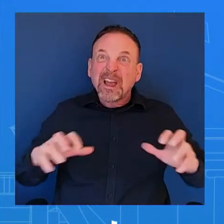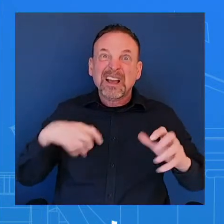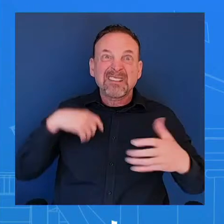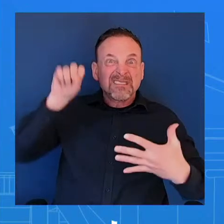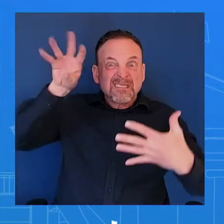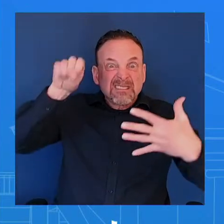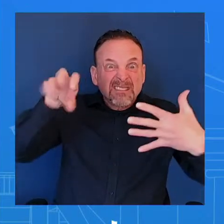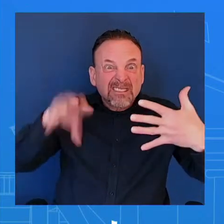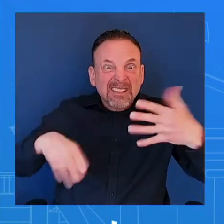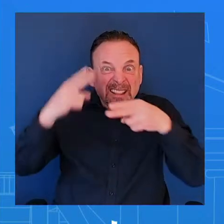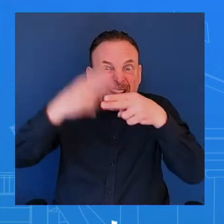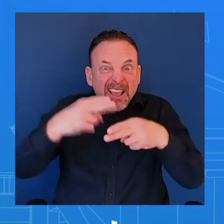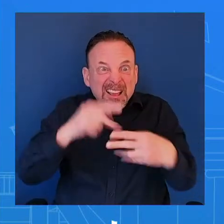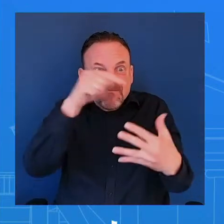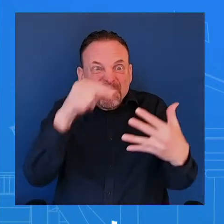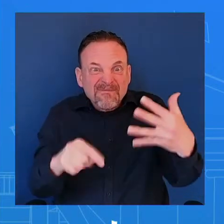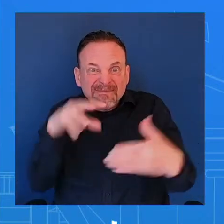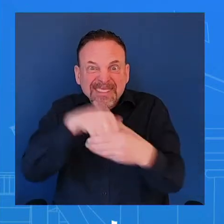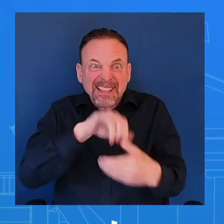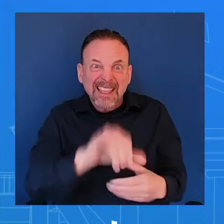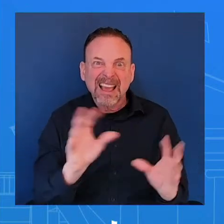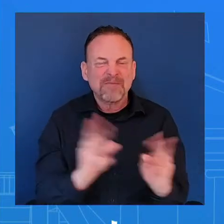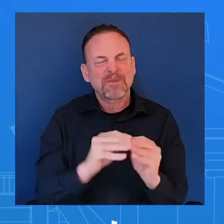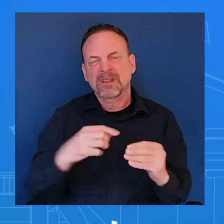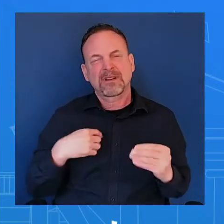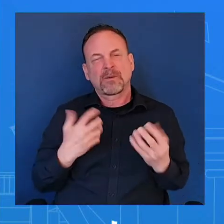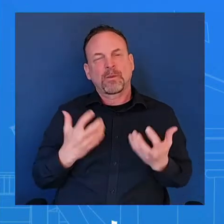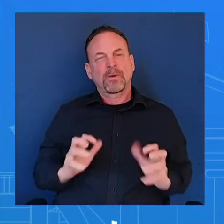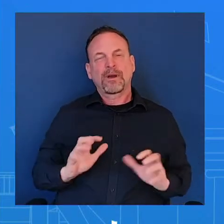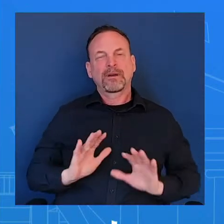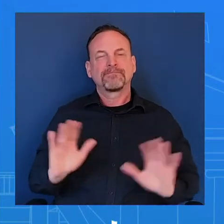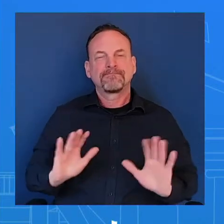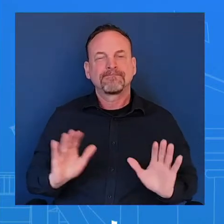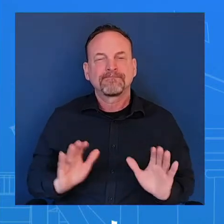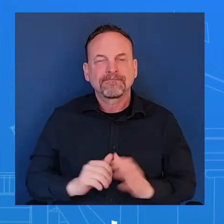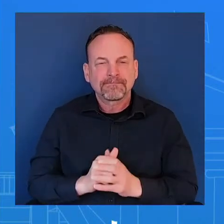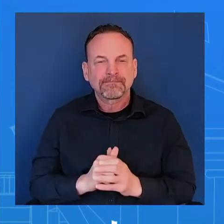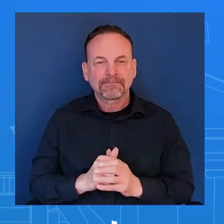I'm going to let them -- I'm going to let folks who -- if folks who attended want to speak to that and -- they can.